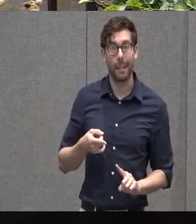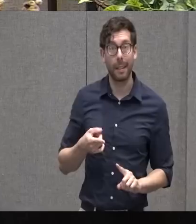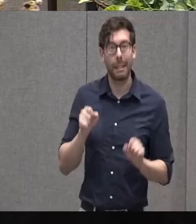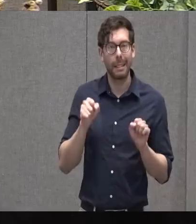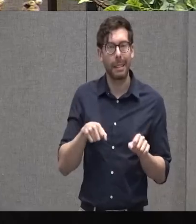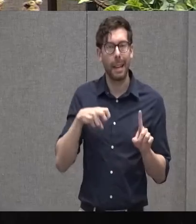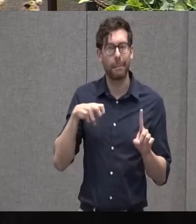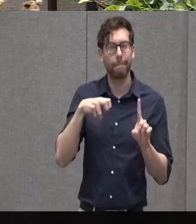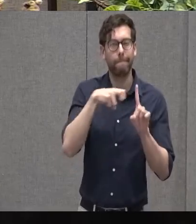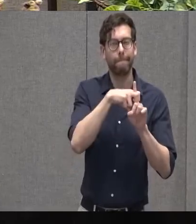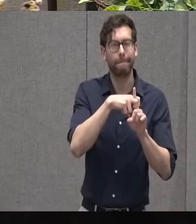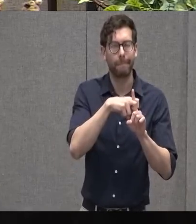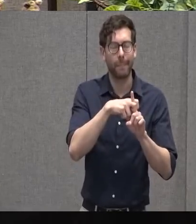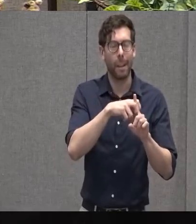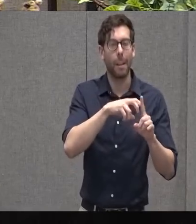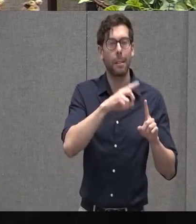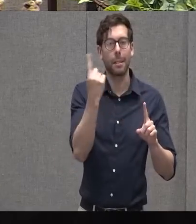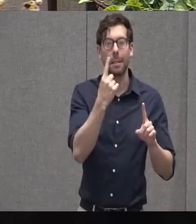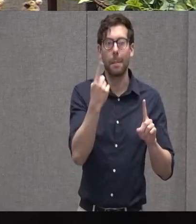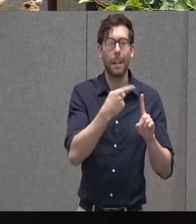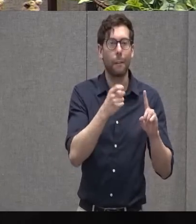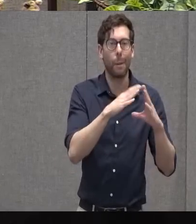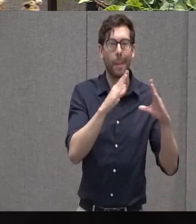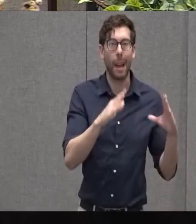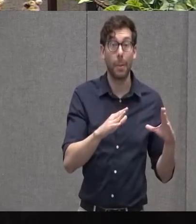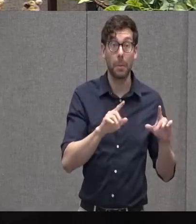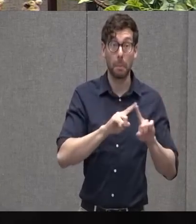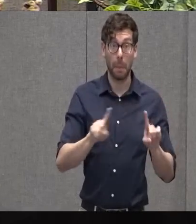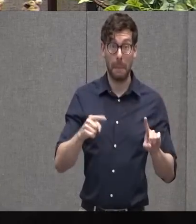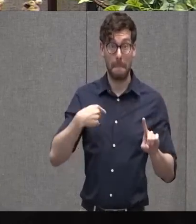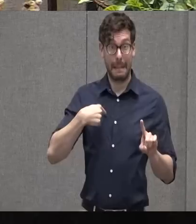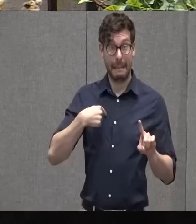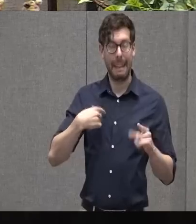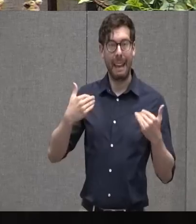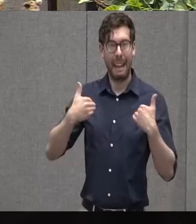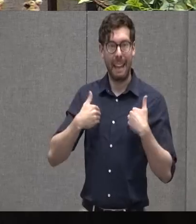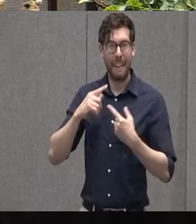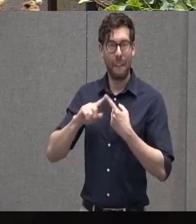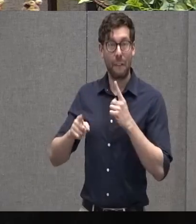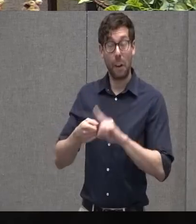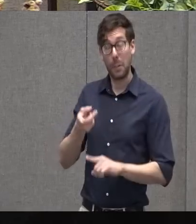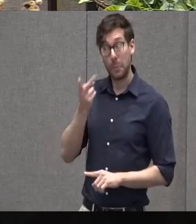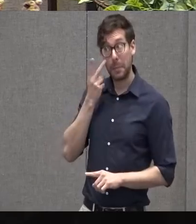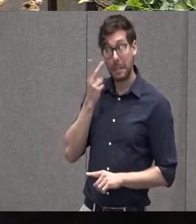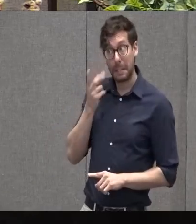but I have a friend right here. Let's see if she wants to play with me. Miss Linda?